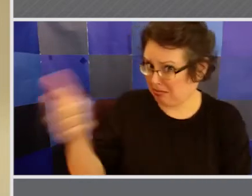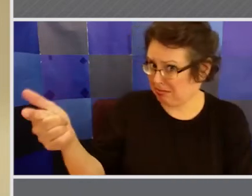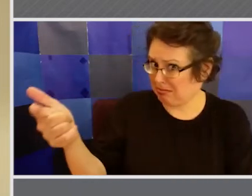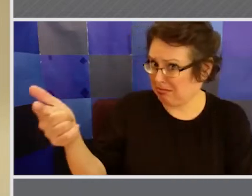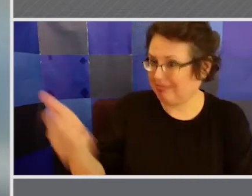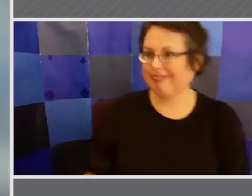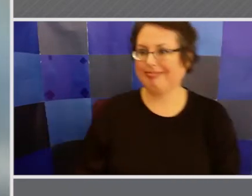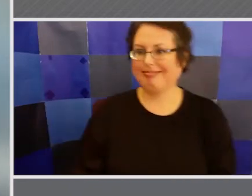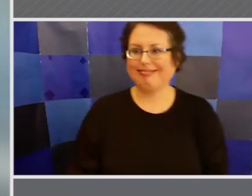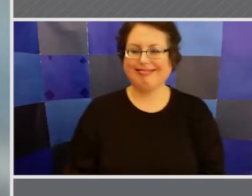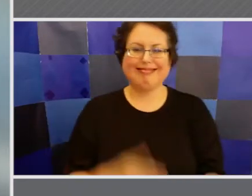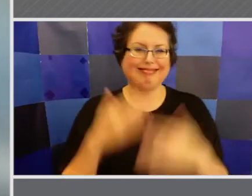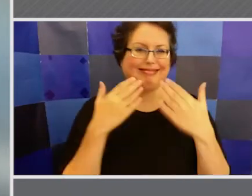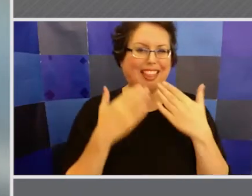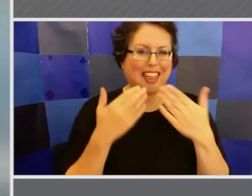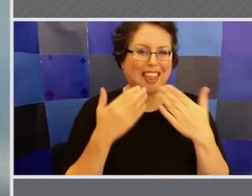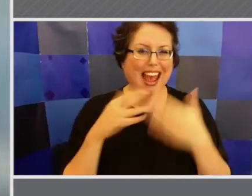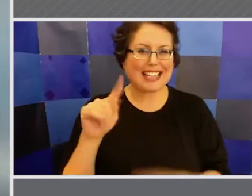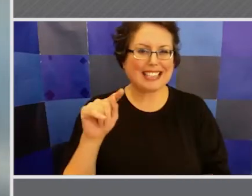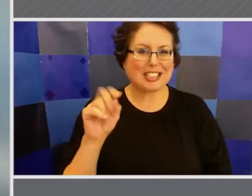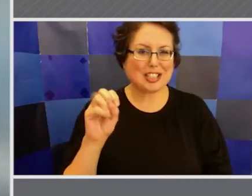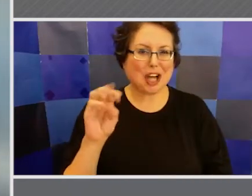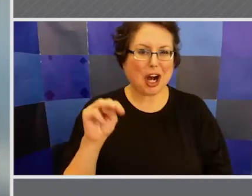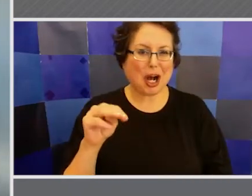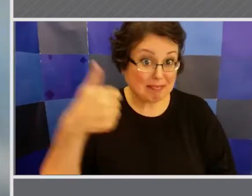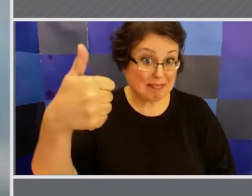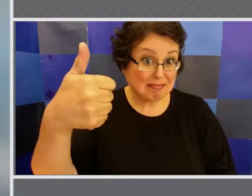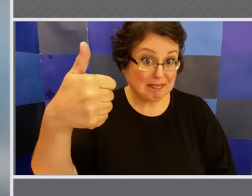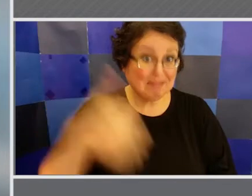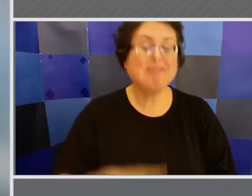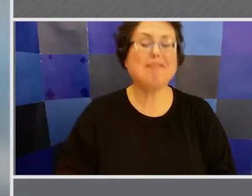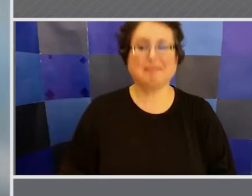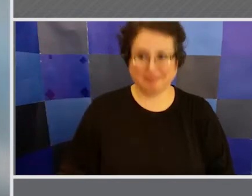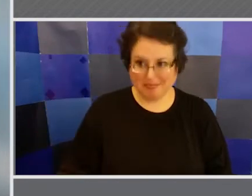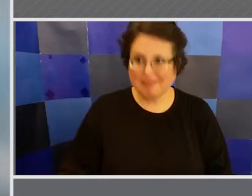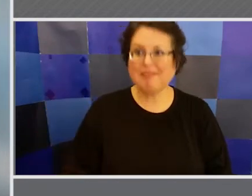Yes, we can hear you. Okay, great. Thank you.